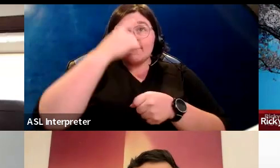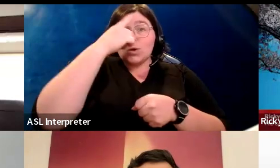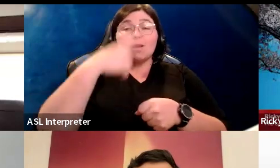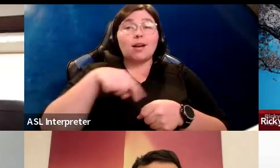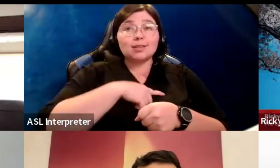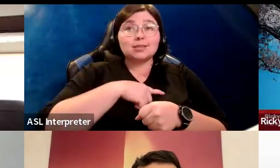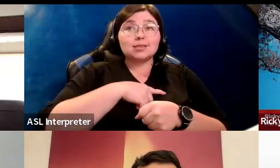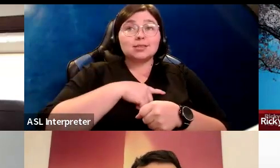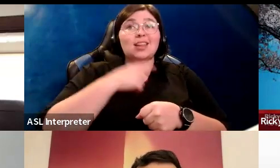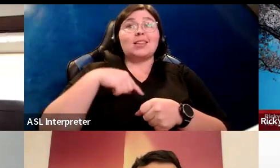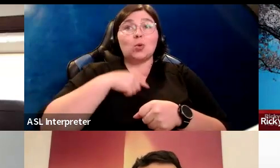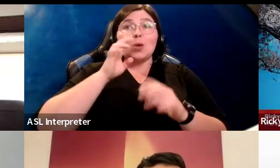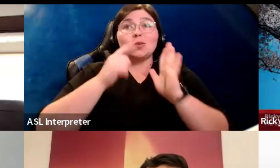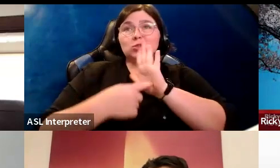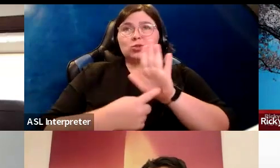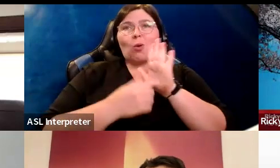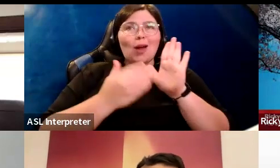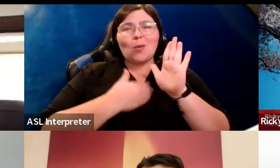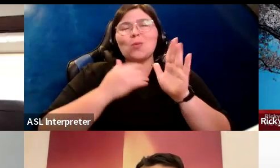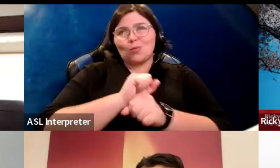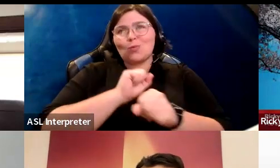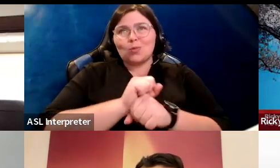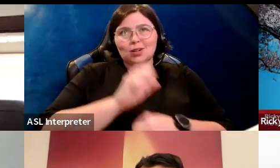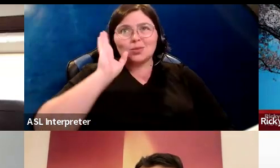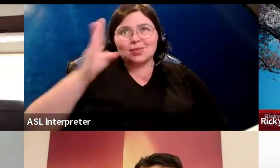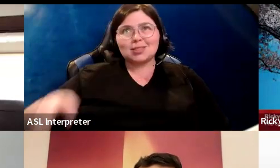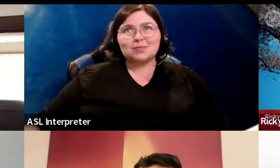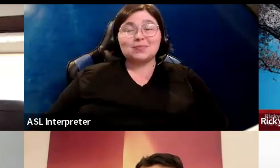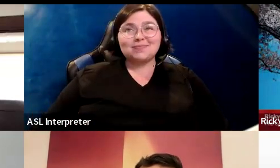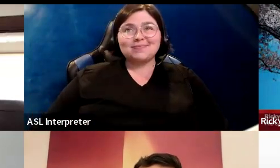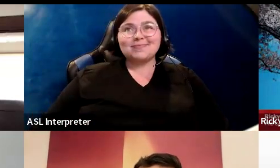that we will be showing our work, if that makes sense. Thank you.